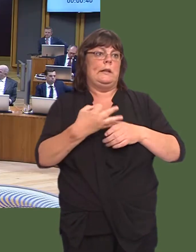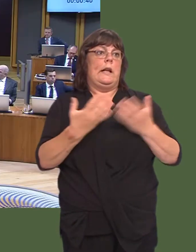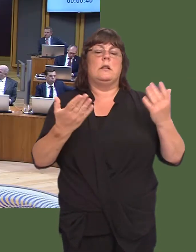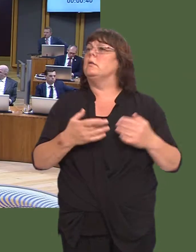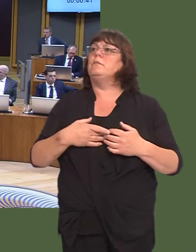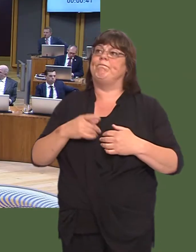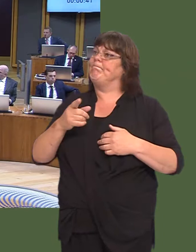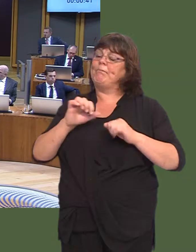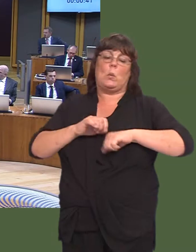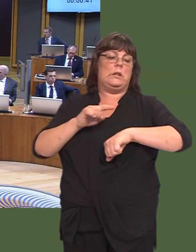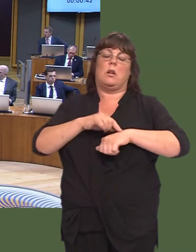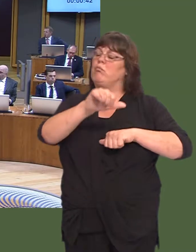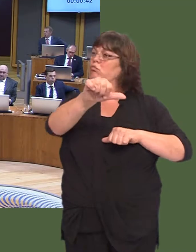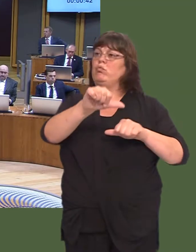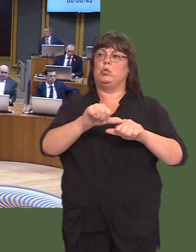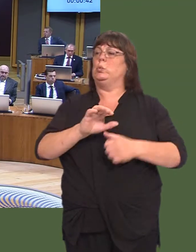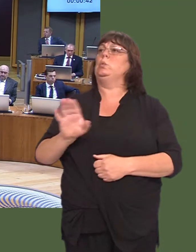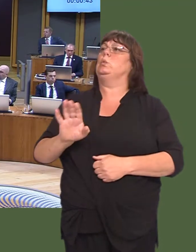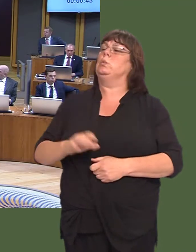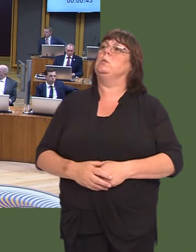Leanne Wood: Weíve not seen a massive reduction in waiting times, First Minister.